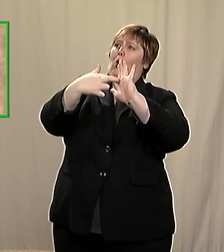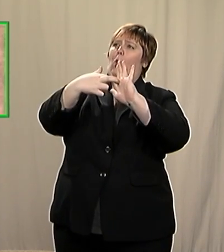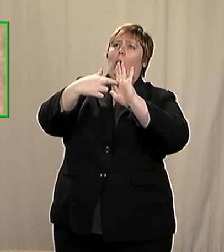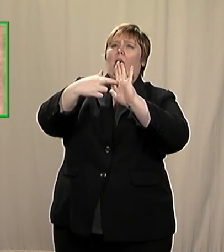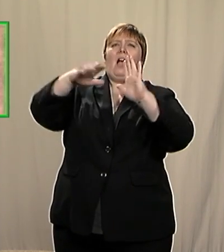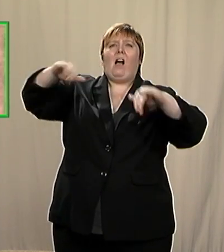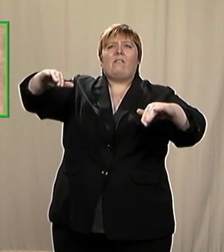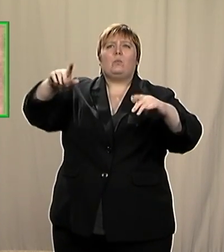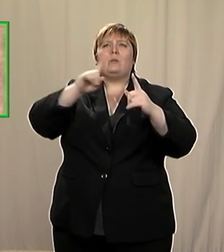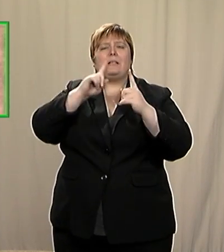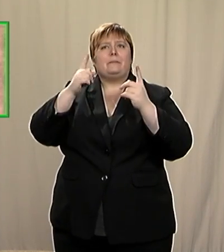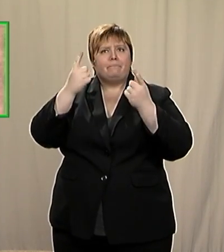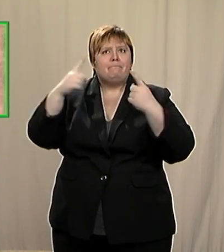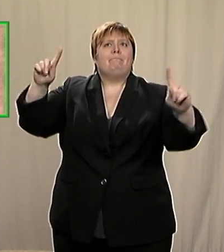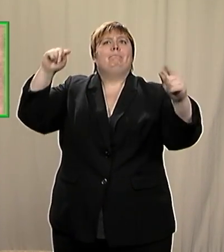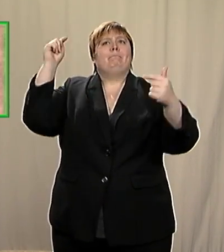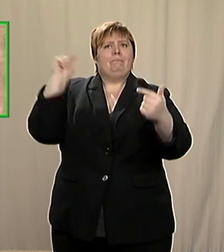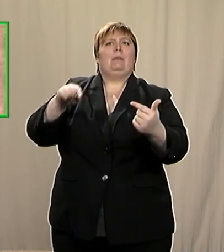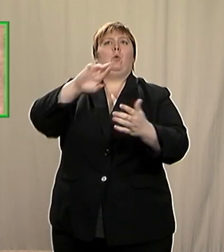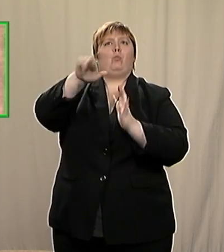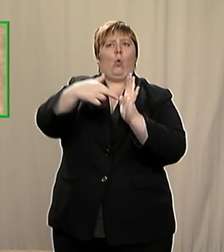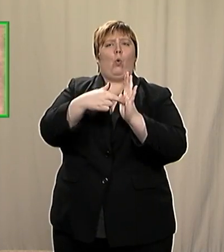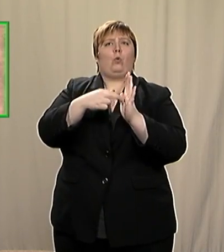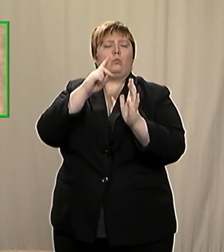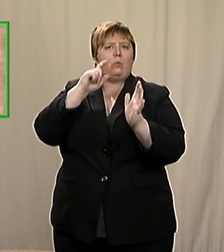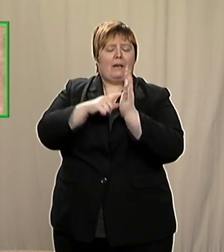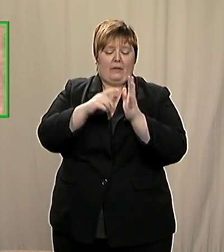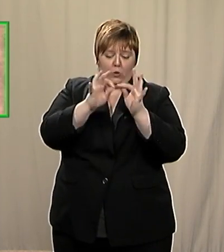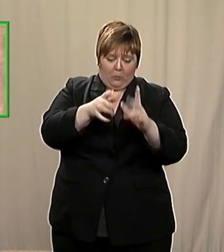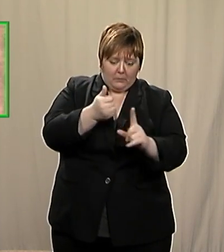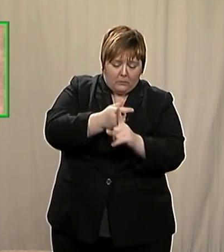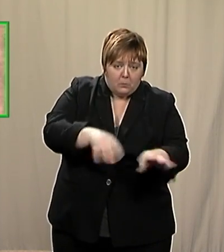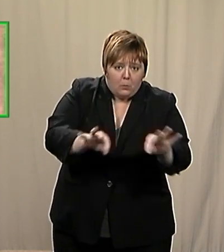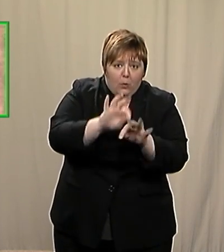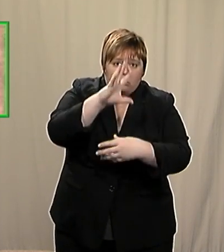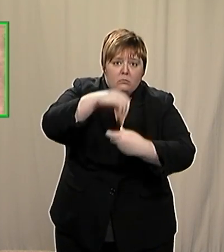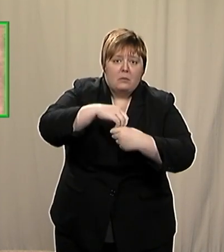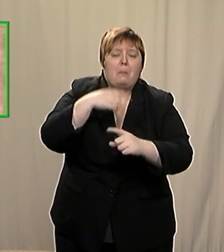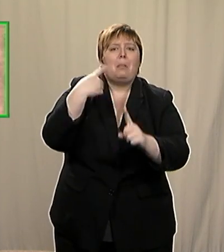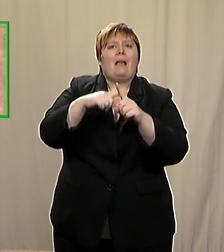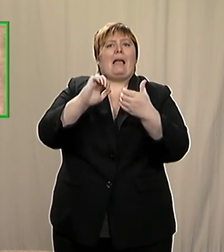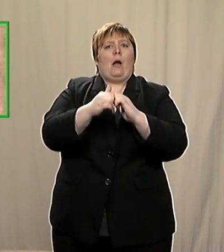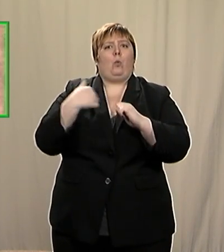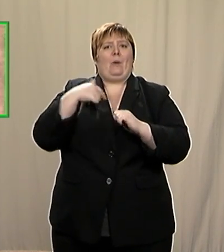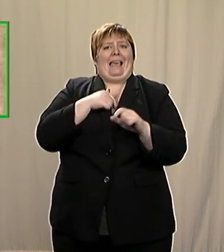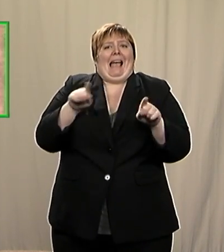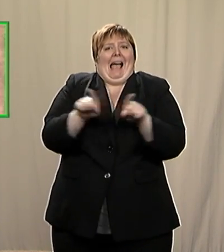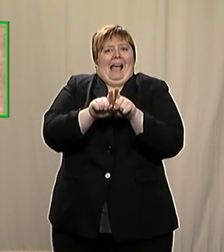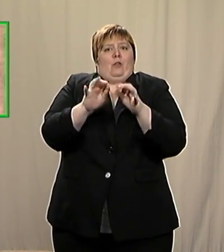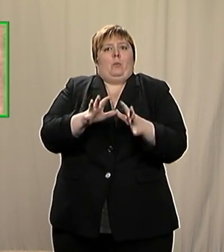that's been promulgated that recognizes the important place of the interpreter, but how they need to be